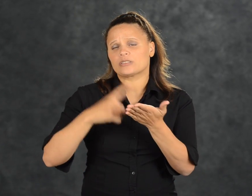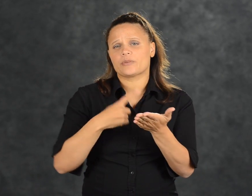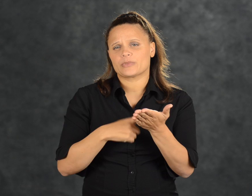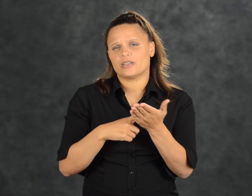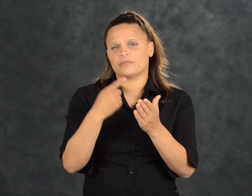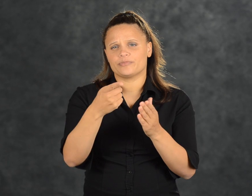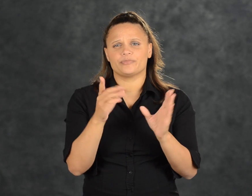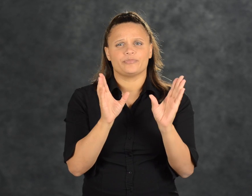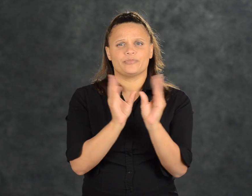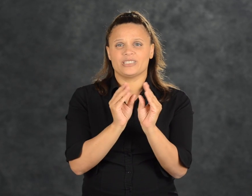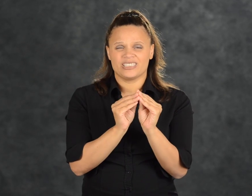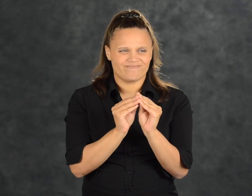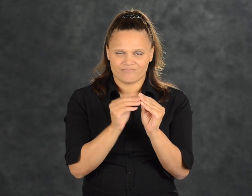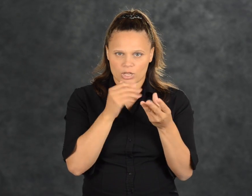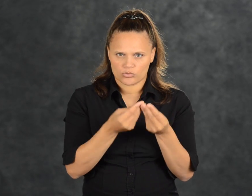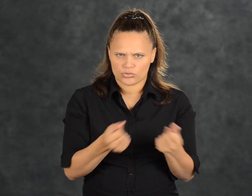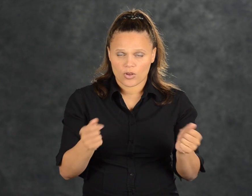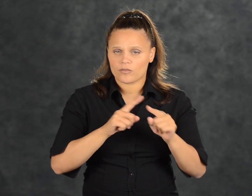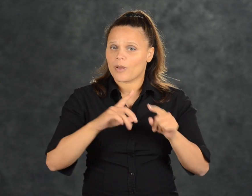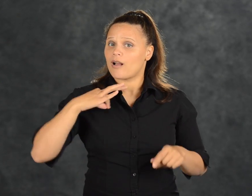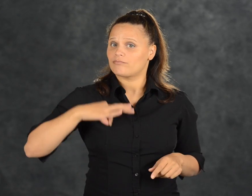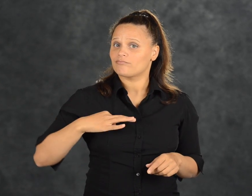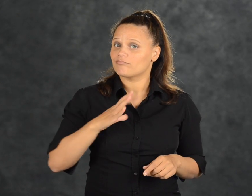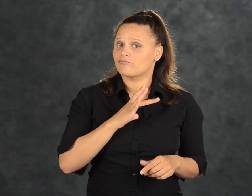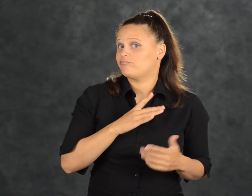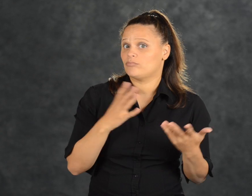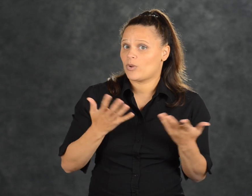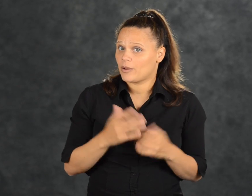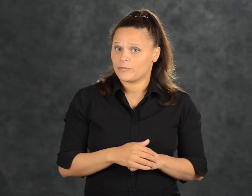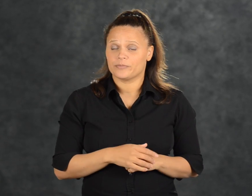Resolution Sessions are often helpful even if they don't solve the dispute.